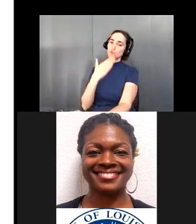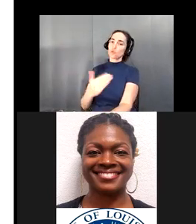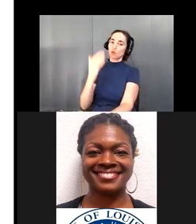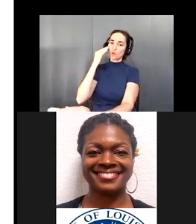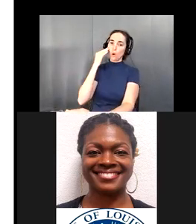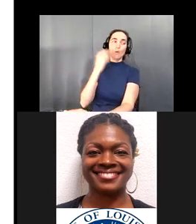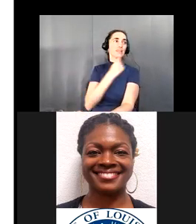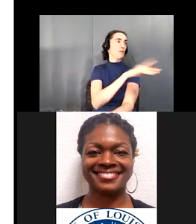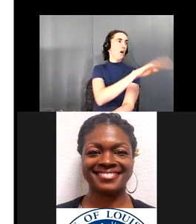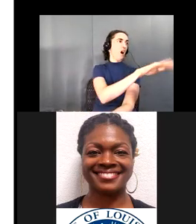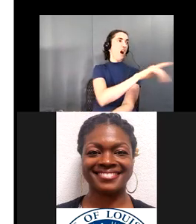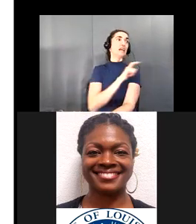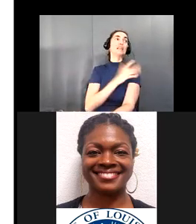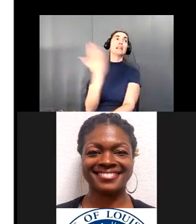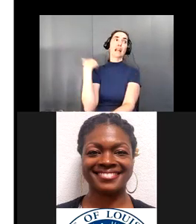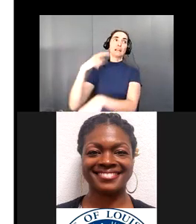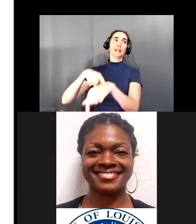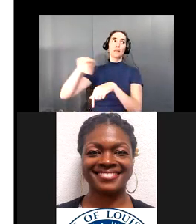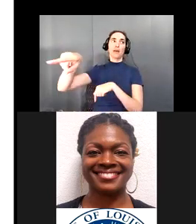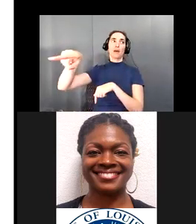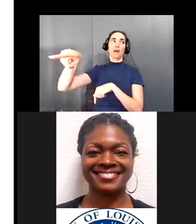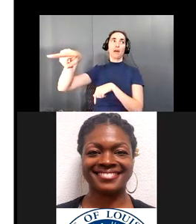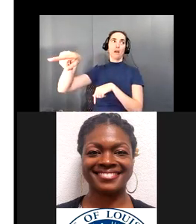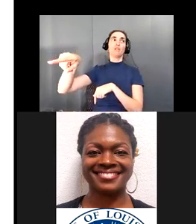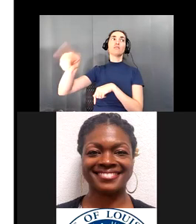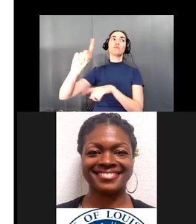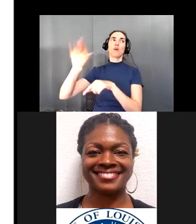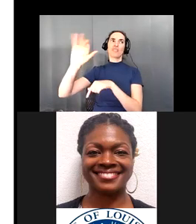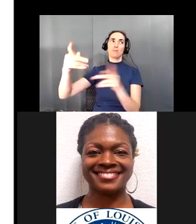people and police that, hey, they they've been here before, you may want to check it